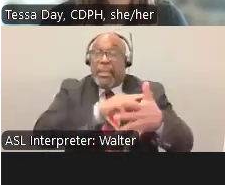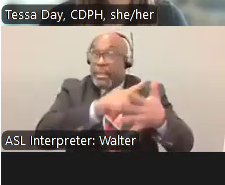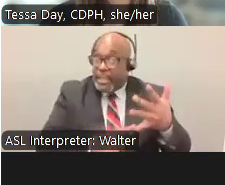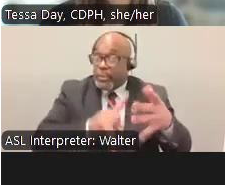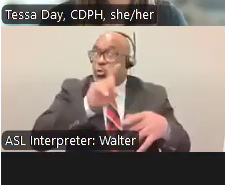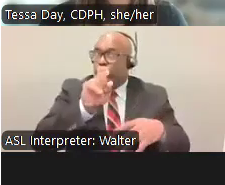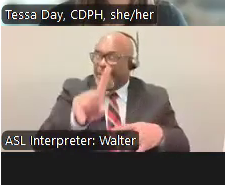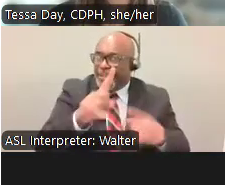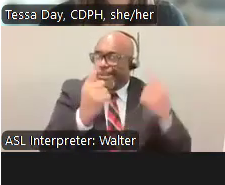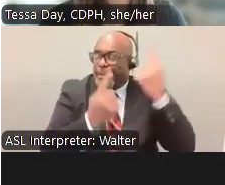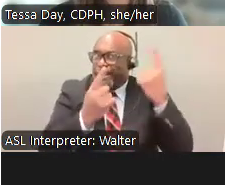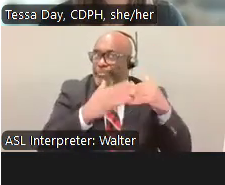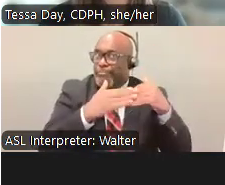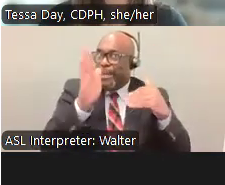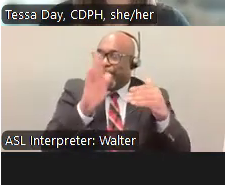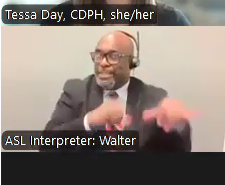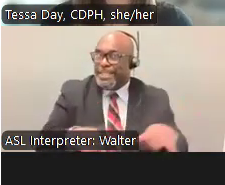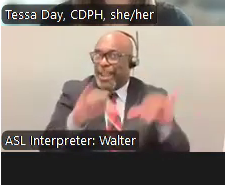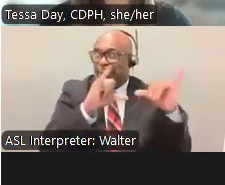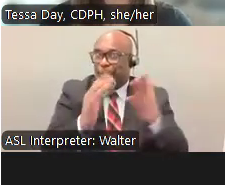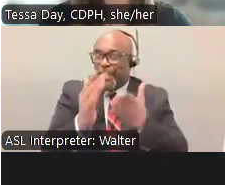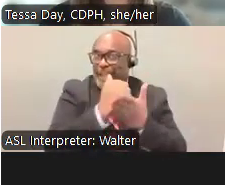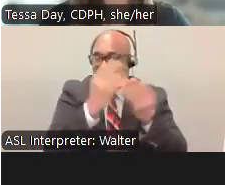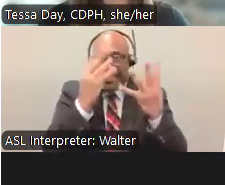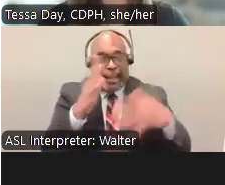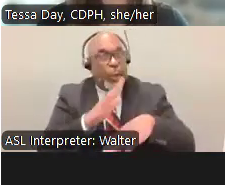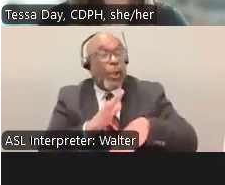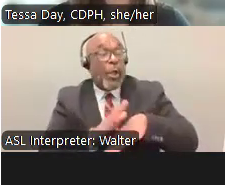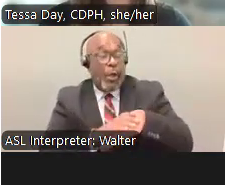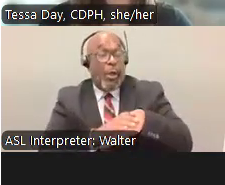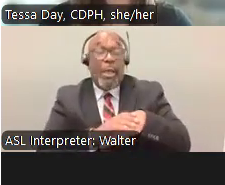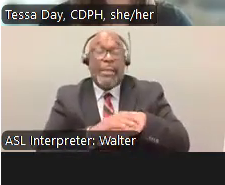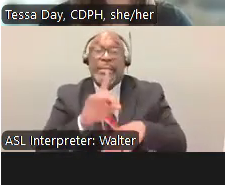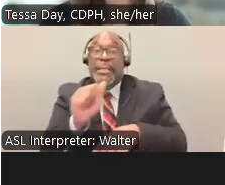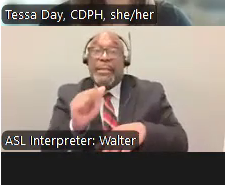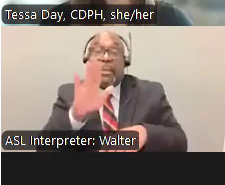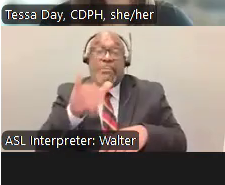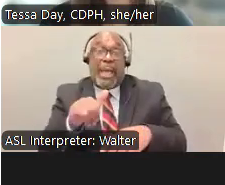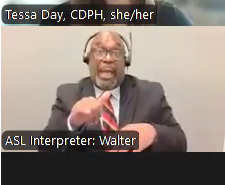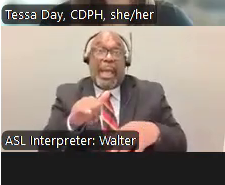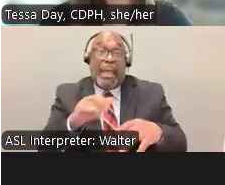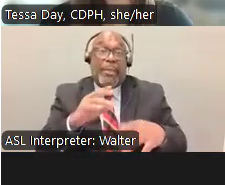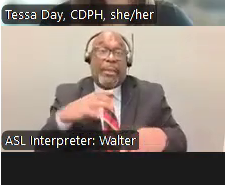13:21:42 the minimum standard for 13:21:44 collecting data on disability by 13:21:45 the U.S. Department of Health 13:21:48 and Human Services. So it's